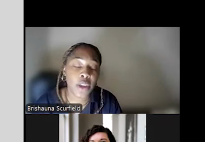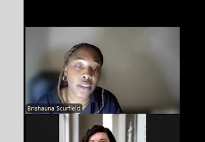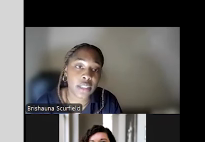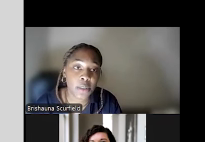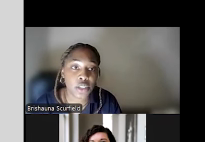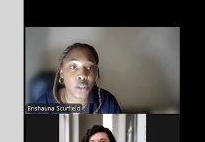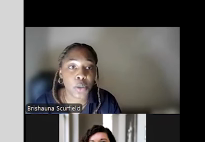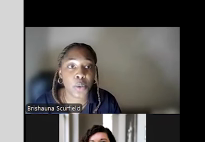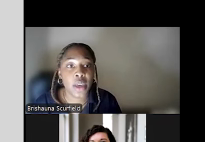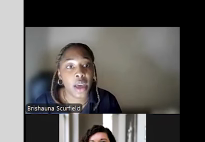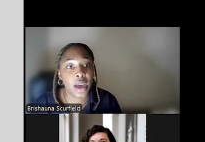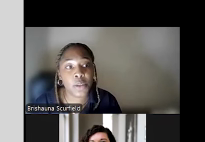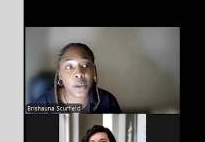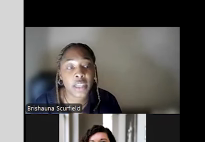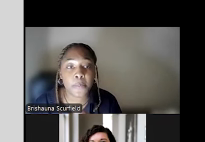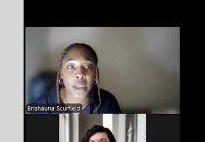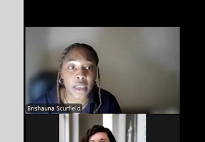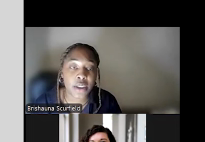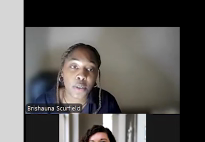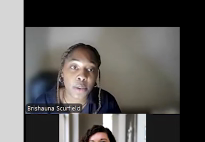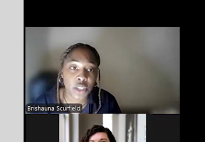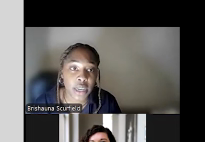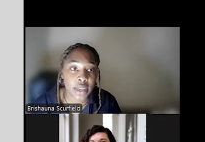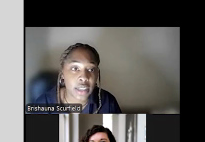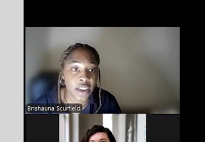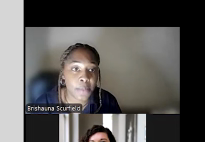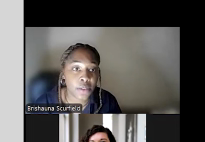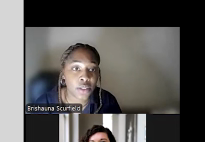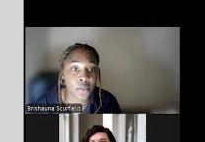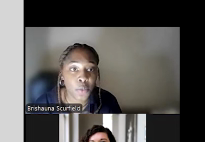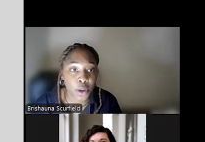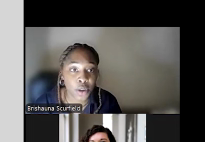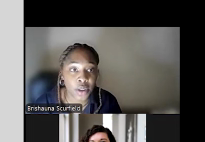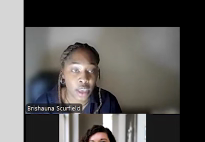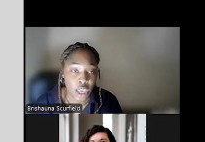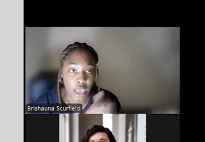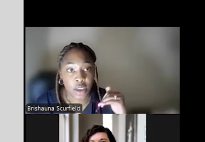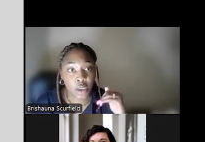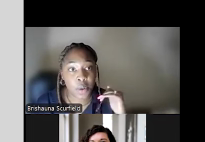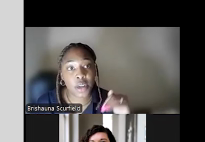very similar to um doing a spelling and grammar check inside of Microsoft Word, you would want